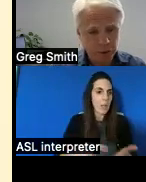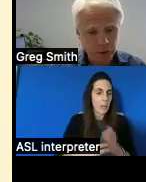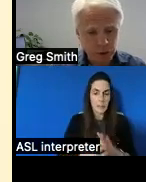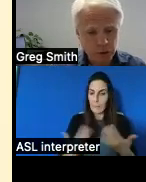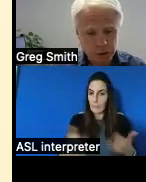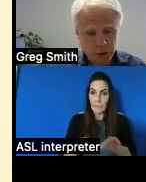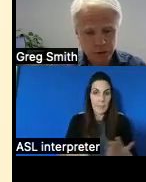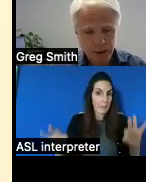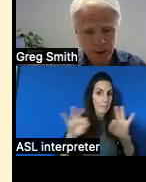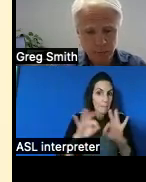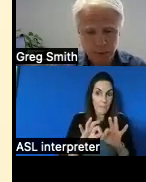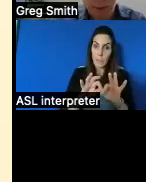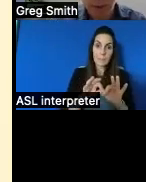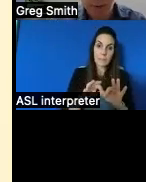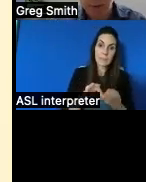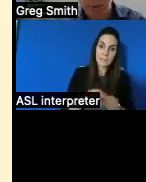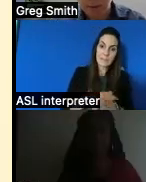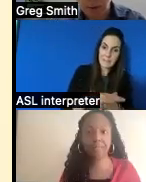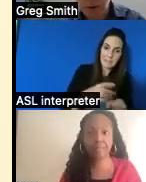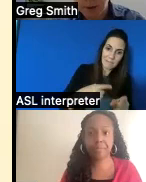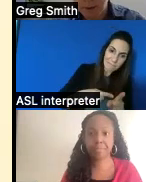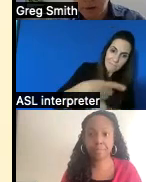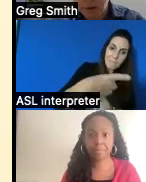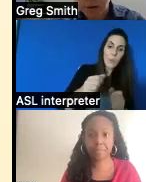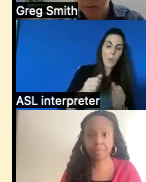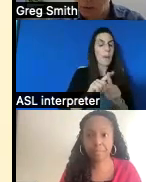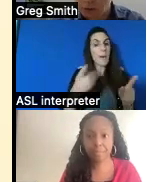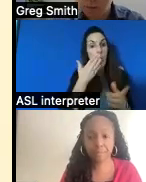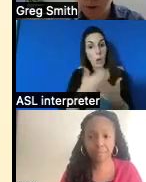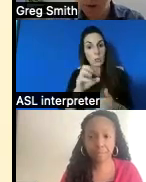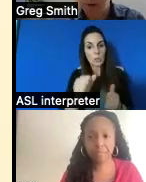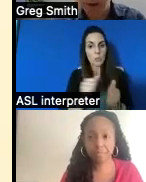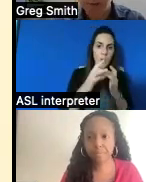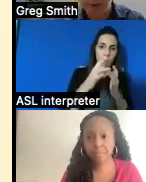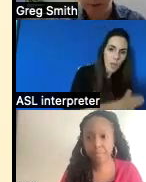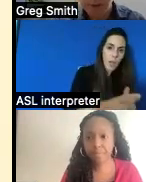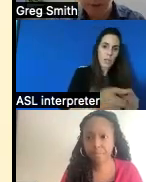the good news is that with guidance and coaching and instruction there's good materials out there